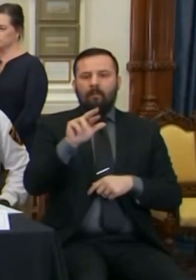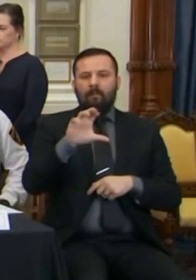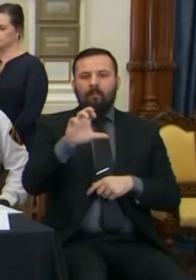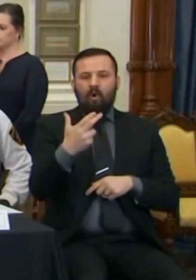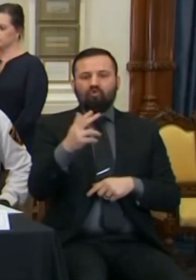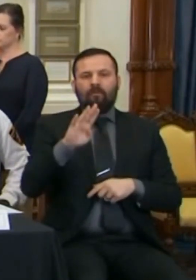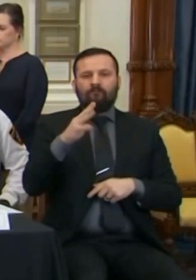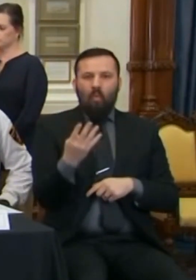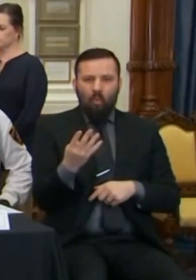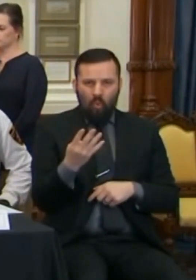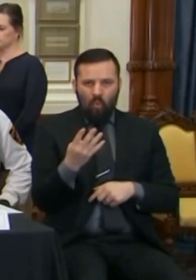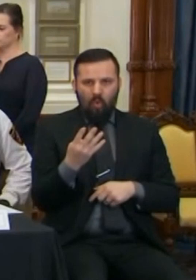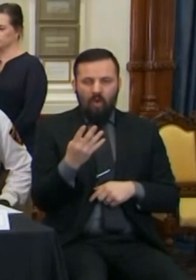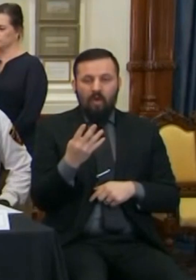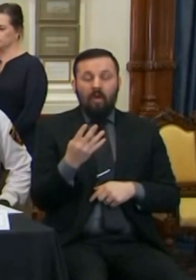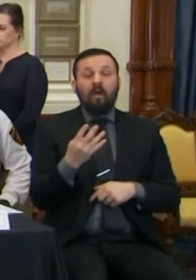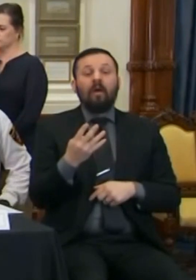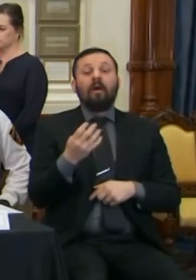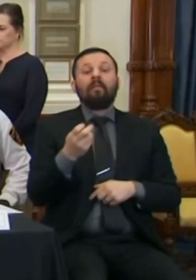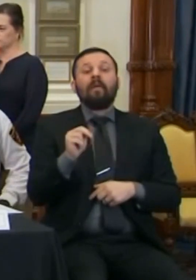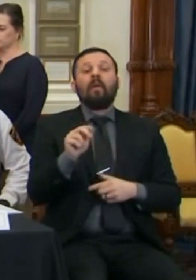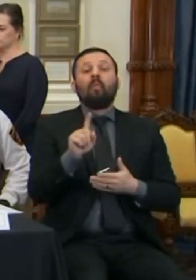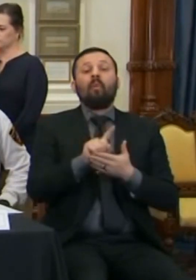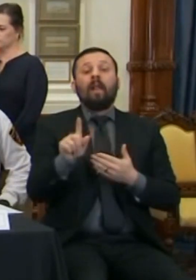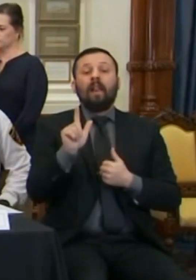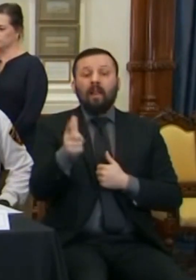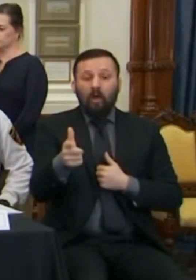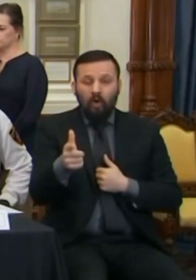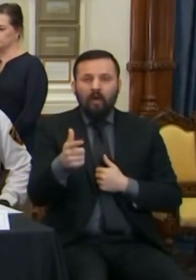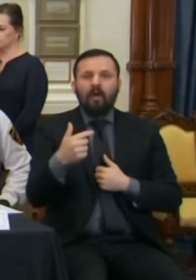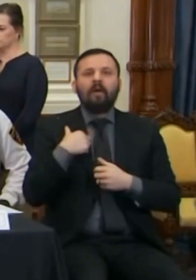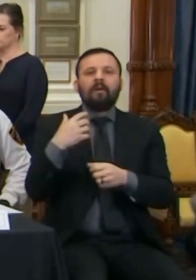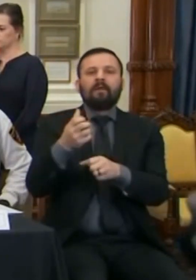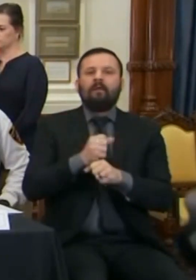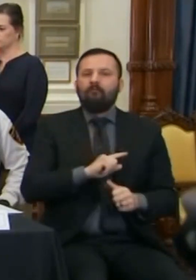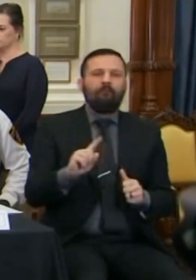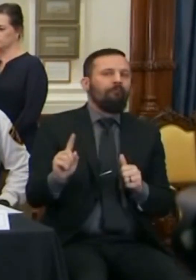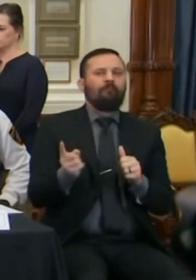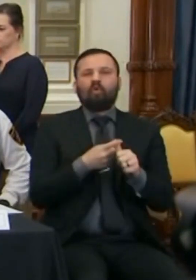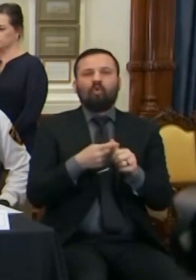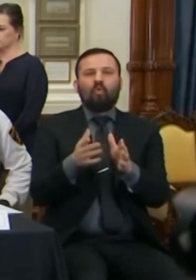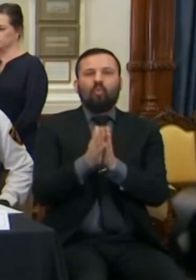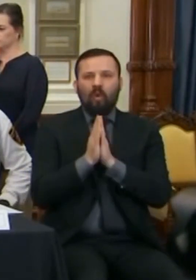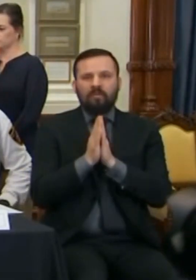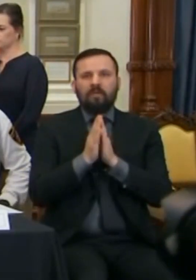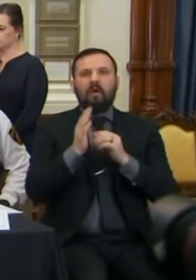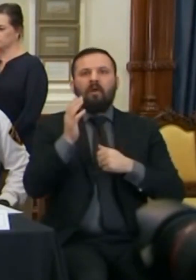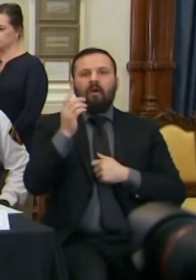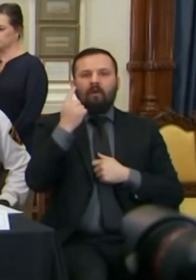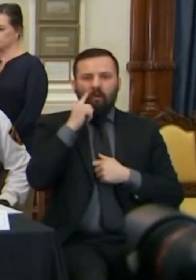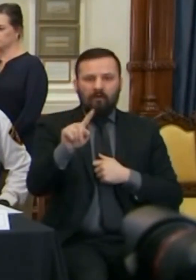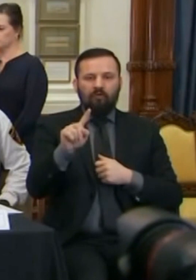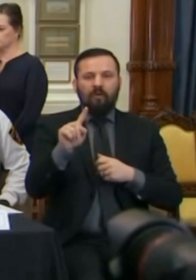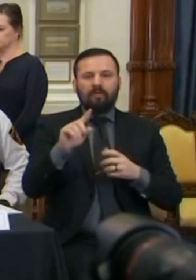a week later I received the first request for a disaster